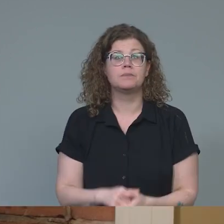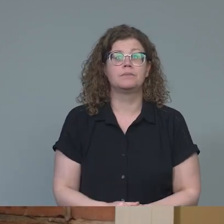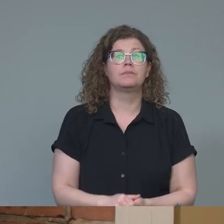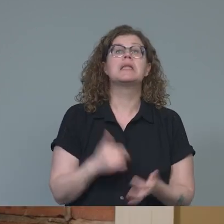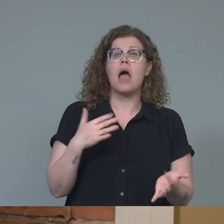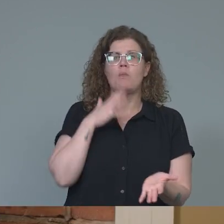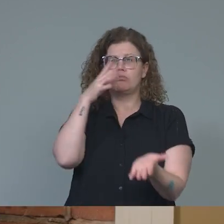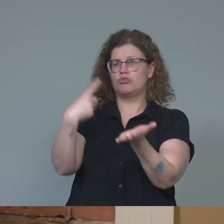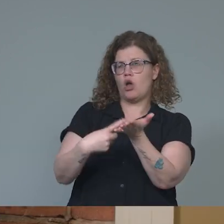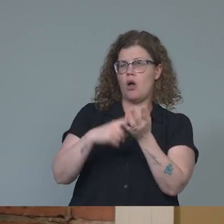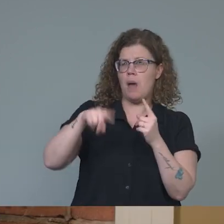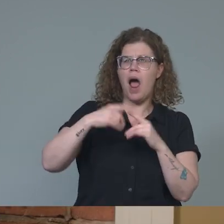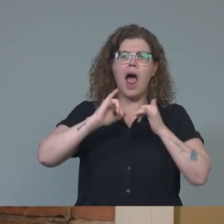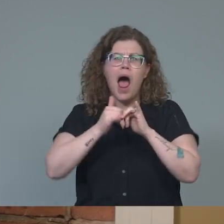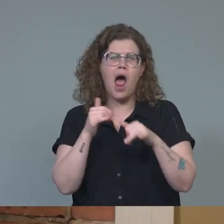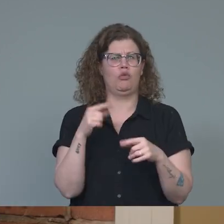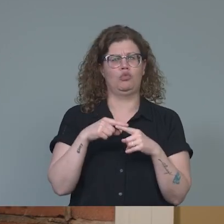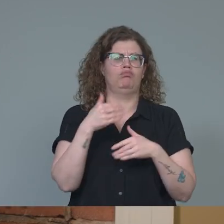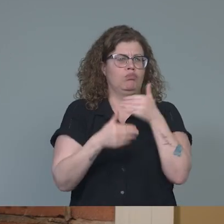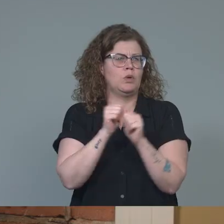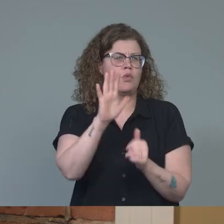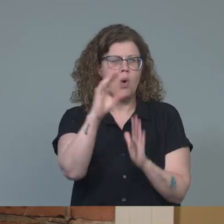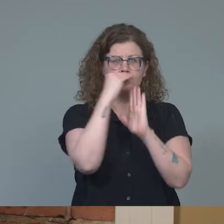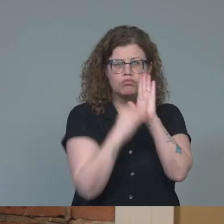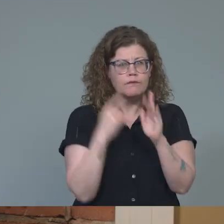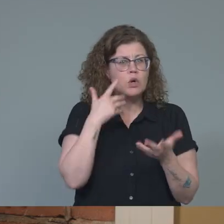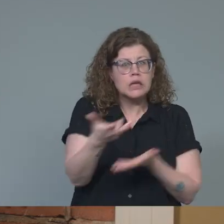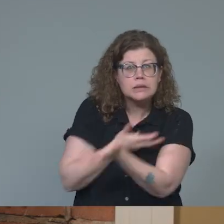So, community engagement. Like I said, not all artists are trained in how to do